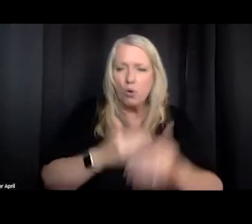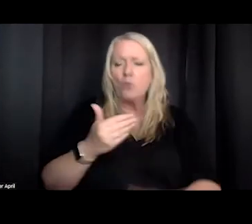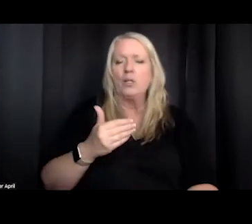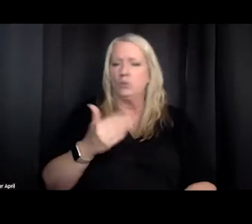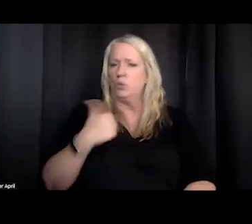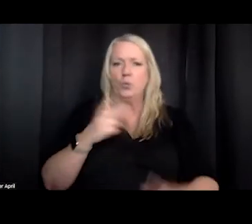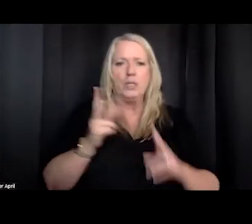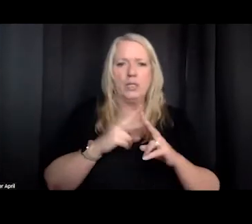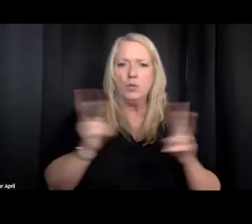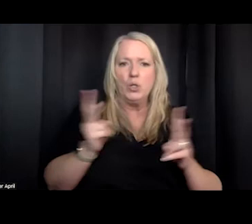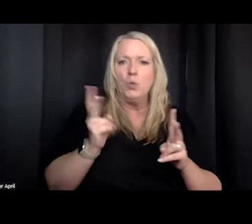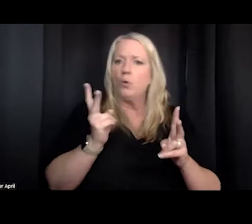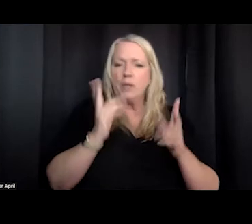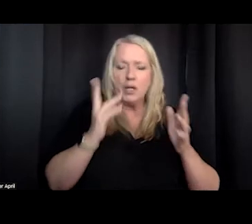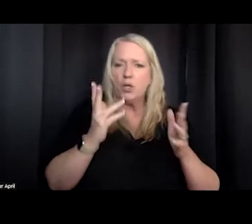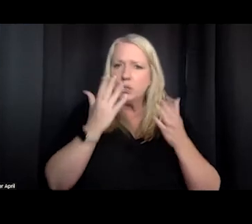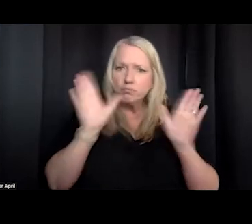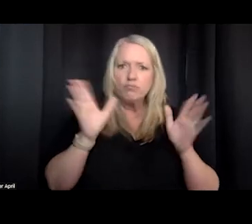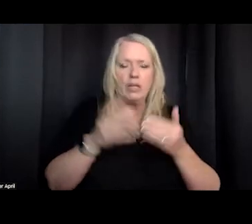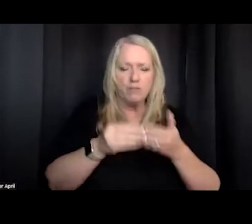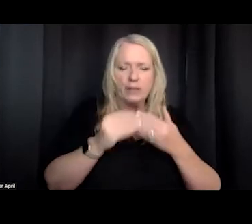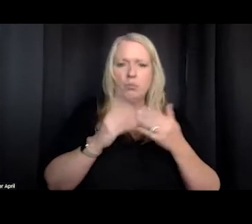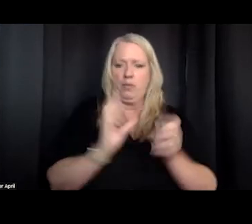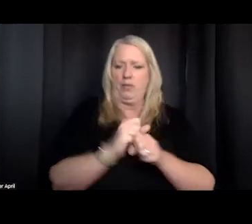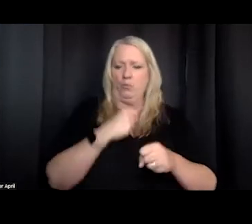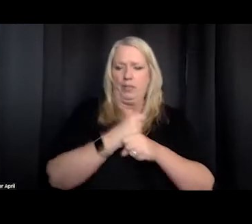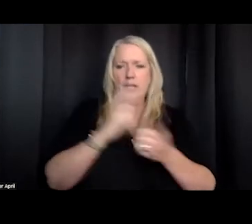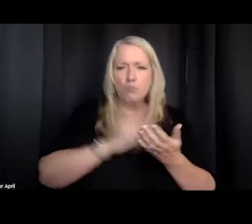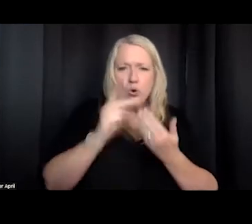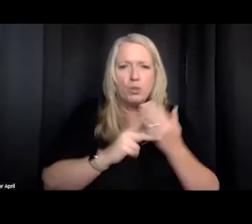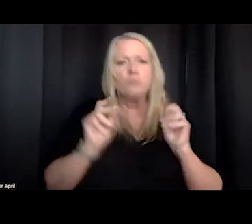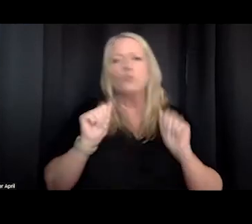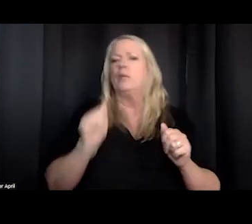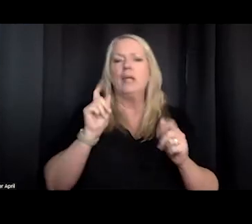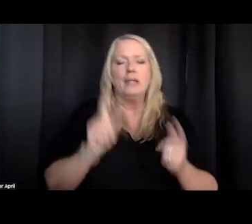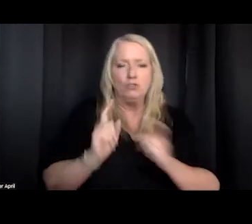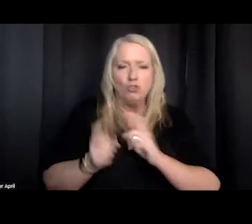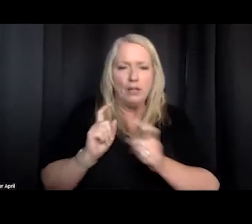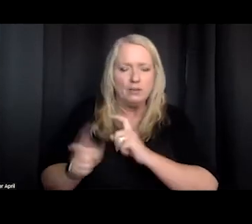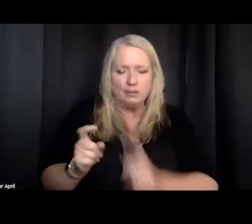NIMBLE AND FLEXIBLE AND THAT'S HOW WE CREATED THE PROGRAM SO WE CAN ADJUST. AND, IN THE MIDST TO BE